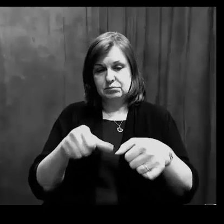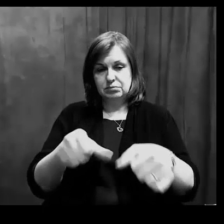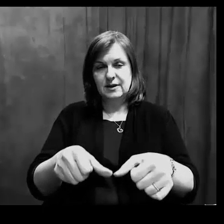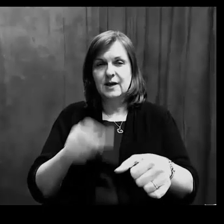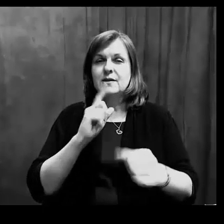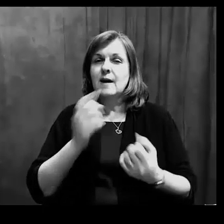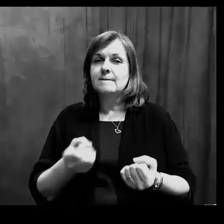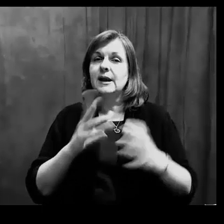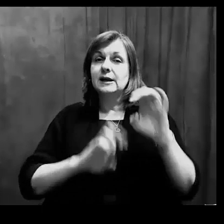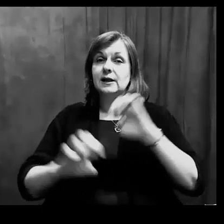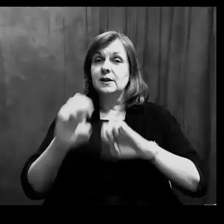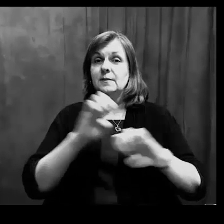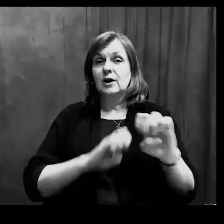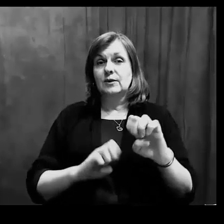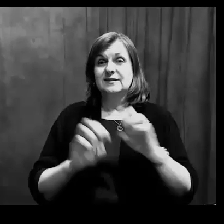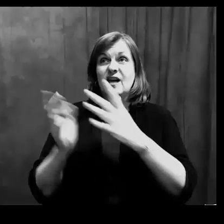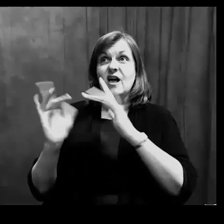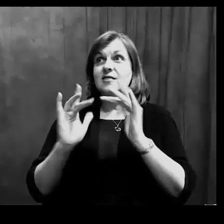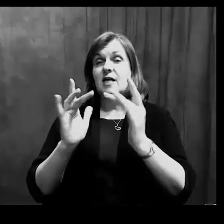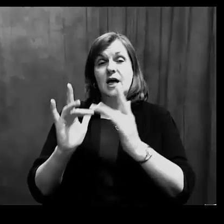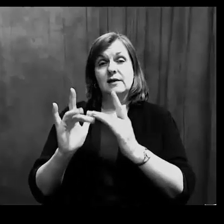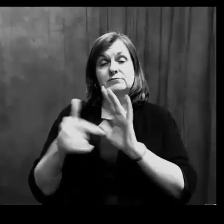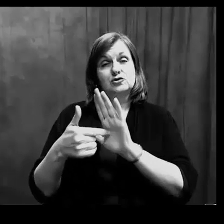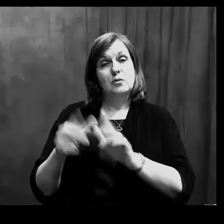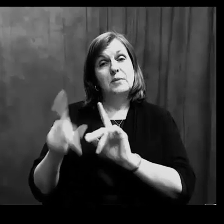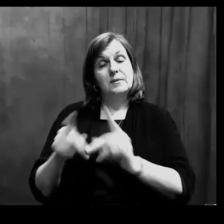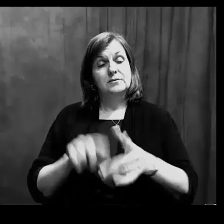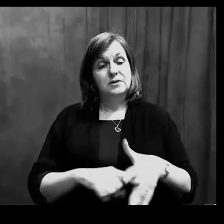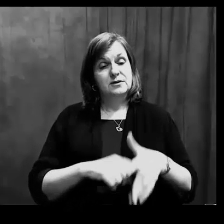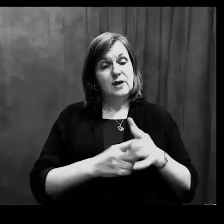experiments posted online that show you